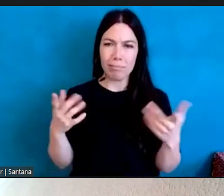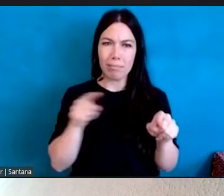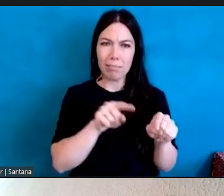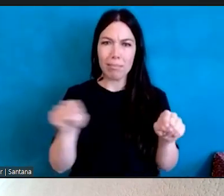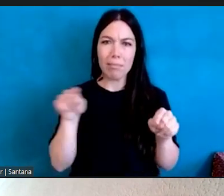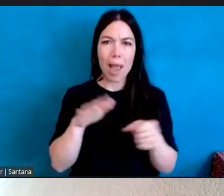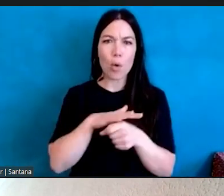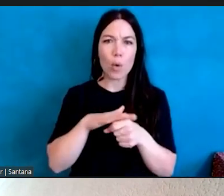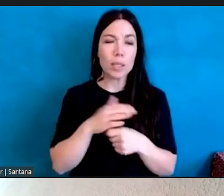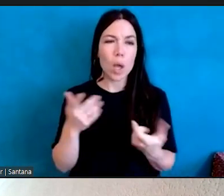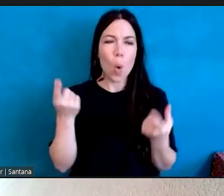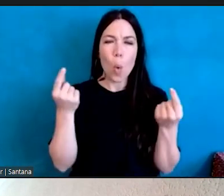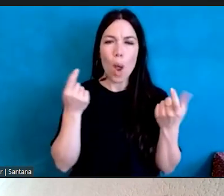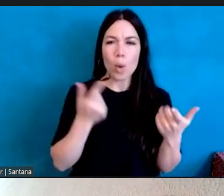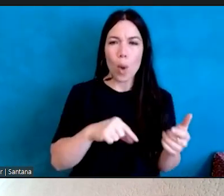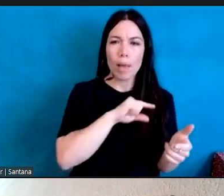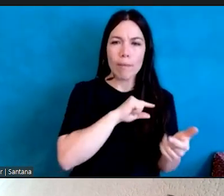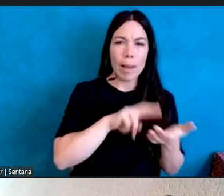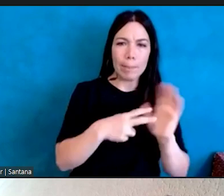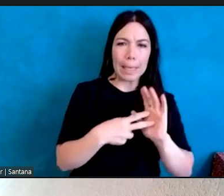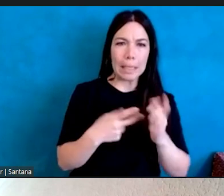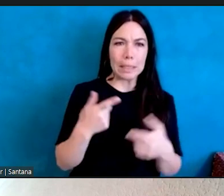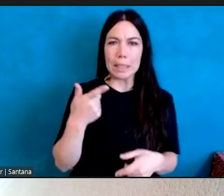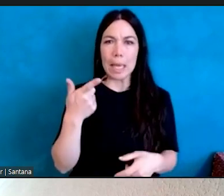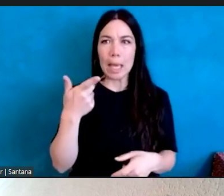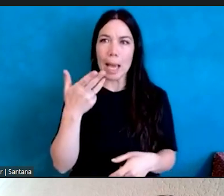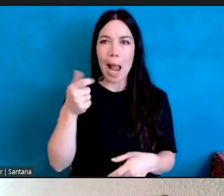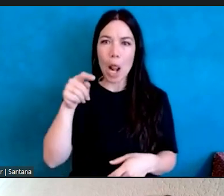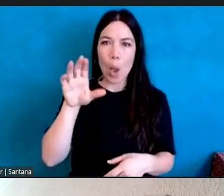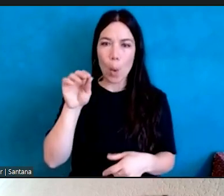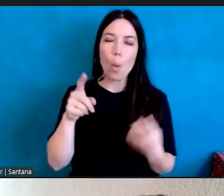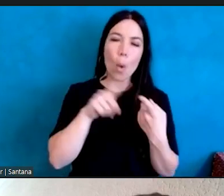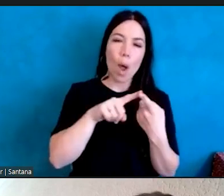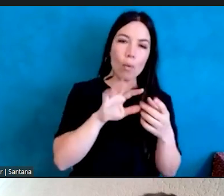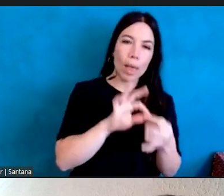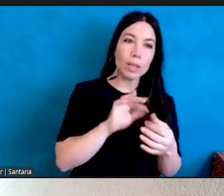One is in terms of unemployment. One is in terms of crime. One is in terms of education.